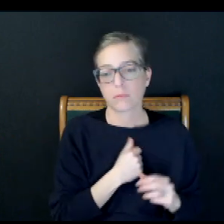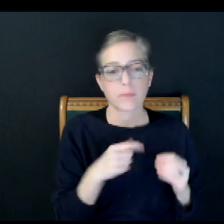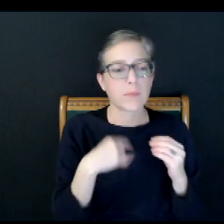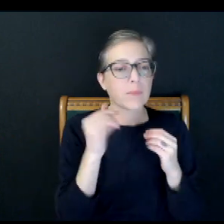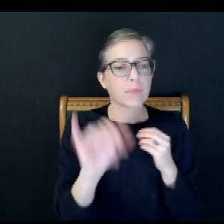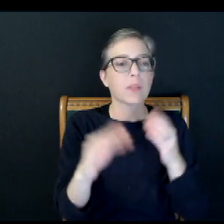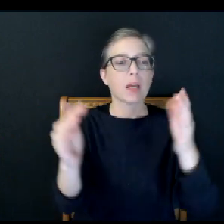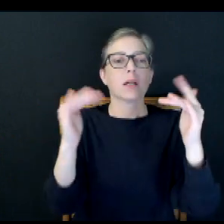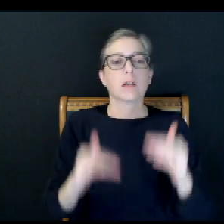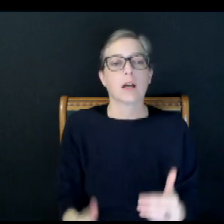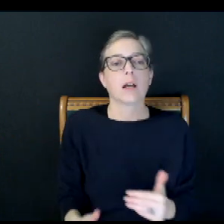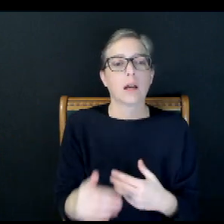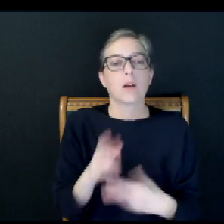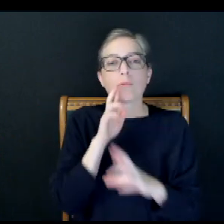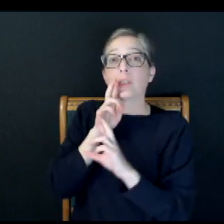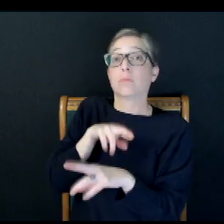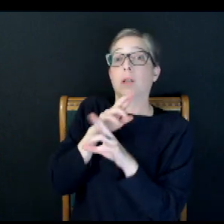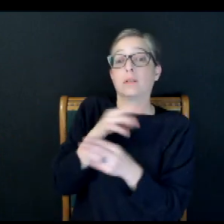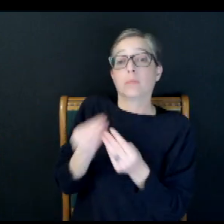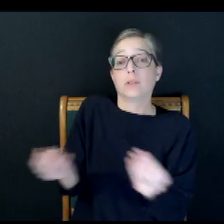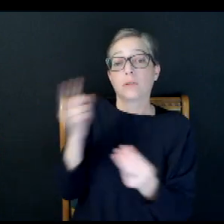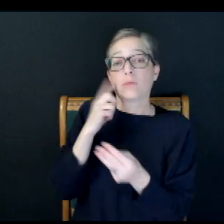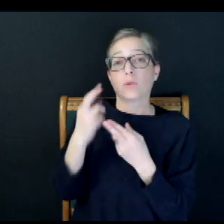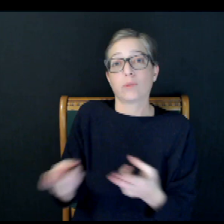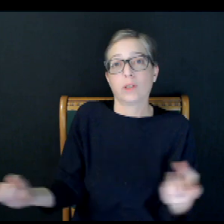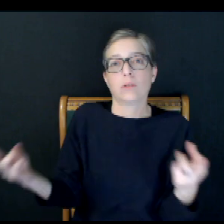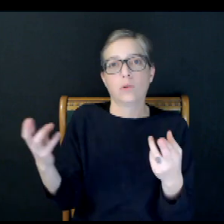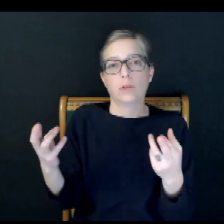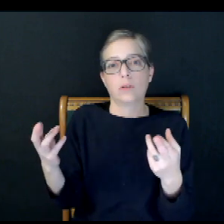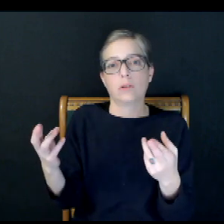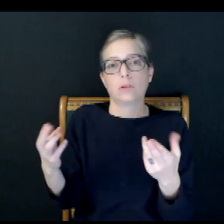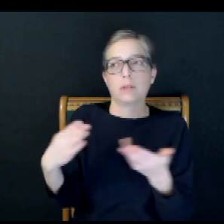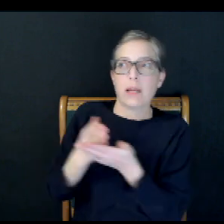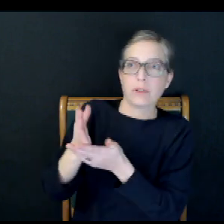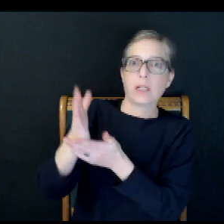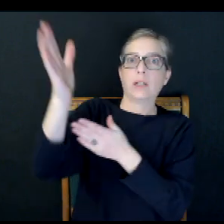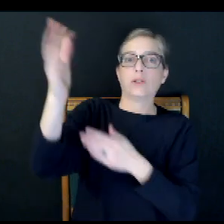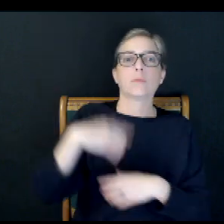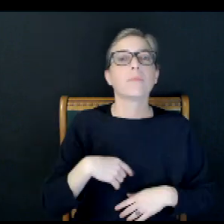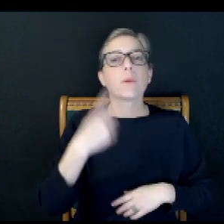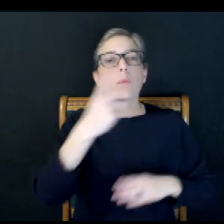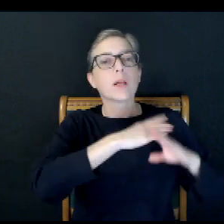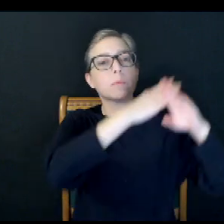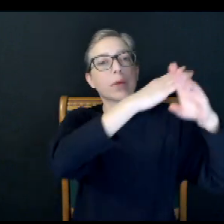for resource navigation, One huge area that's a barrier for navigation and